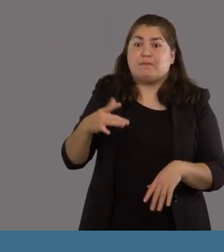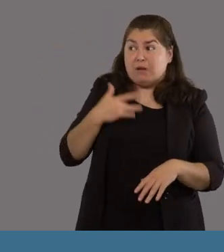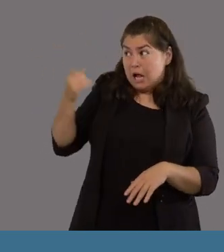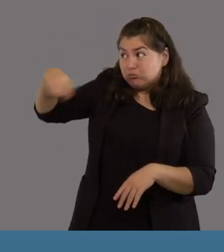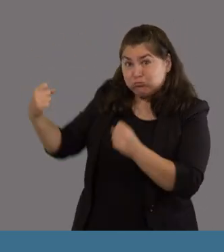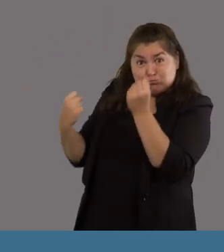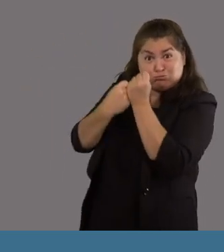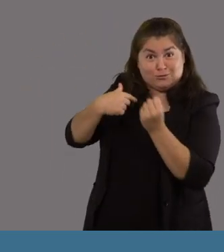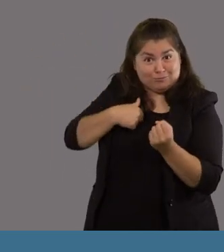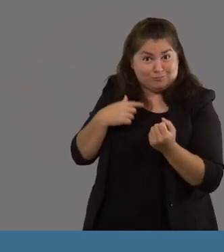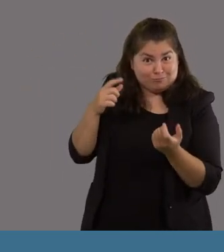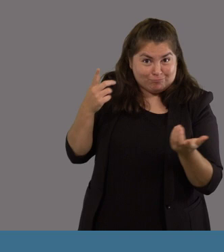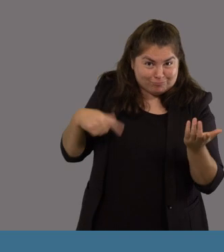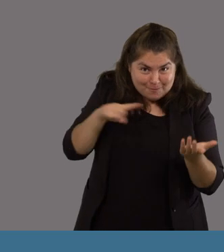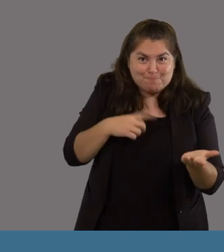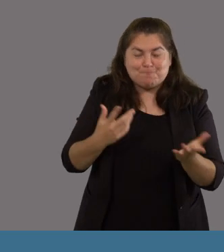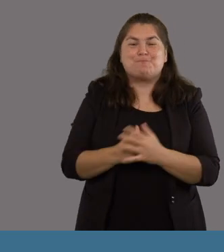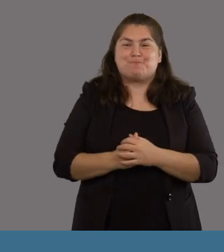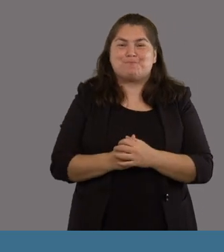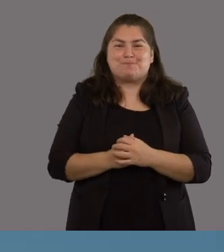funding and feel supported by them.